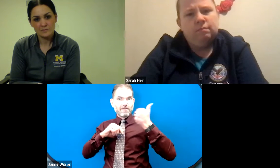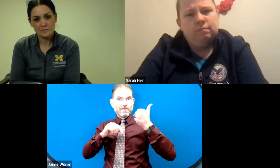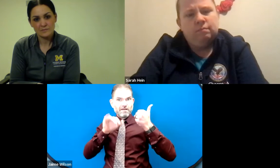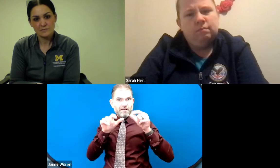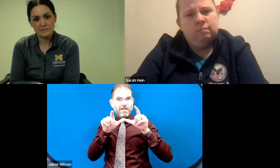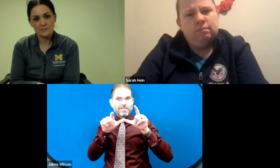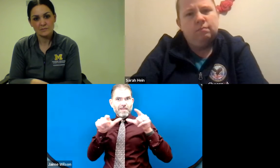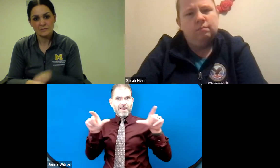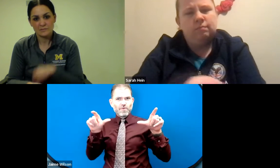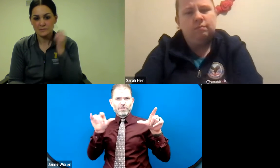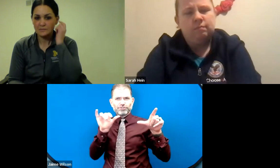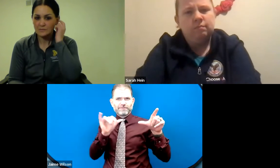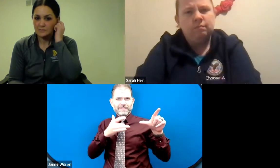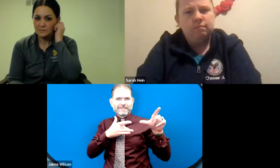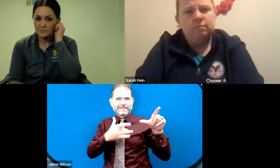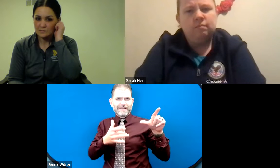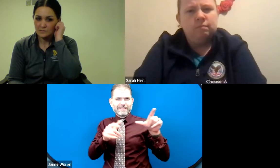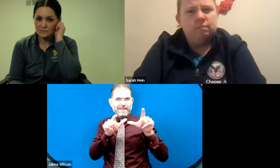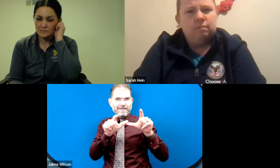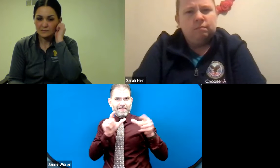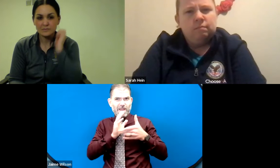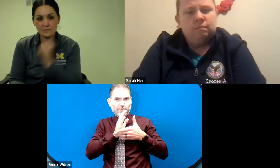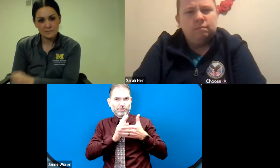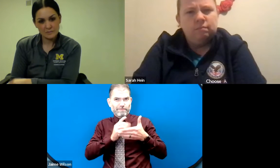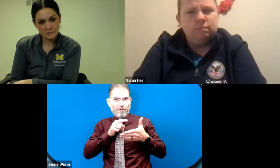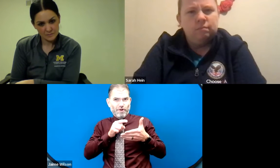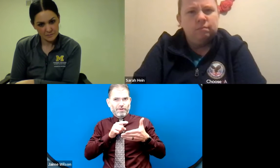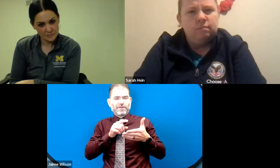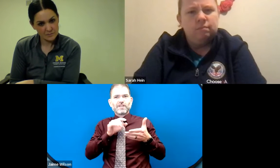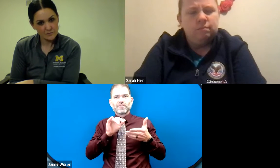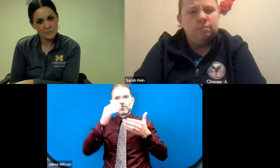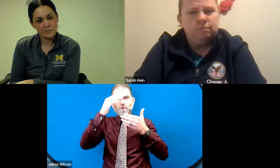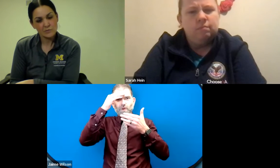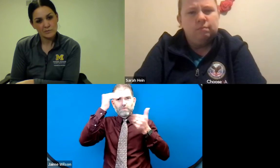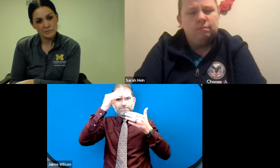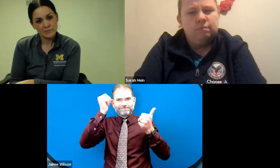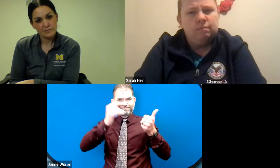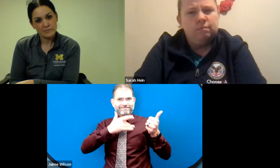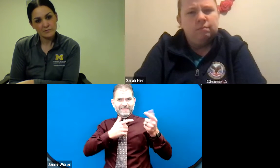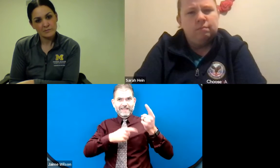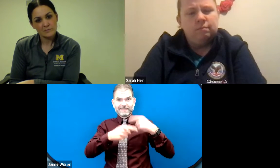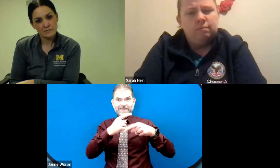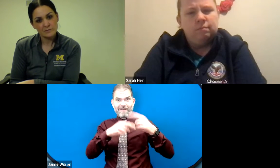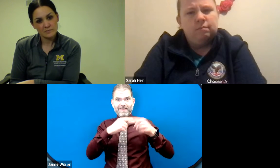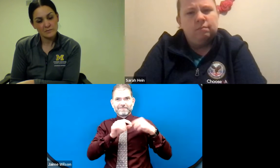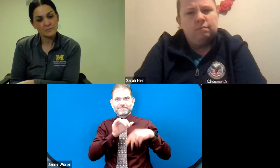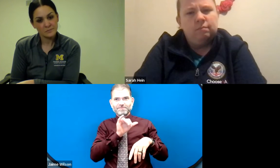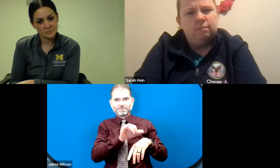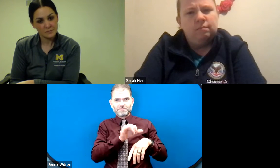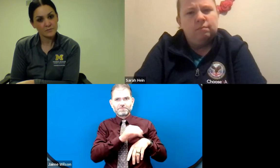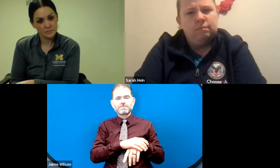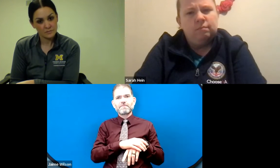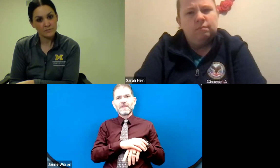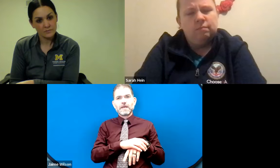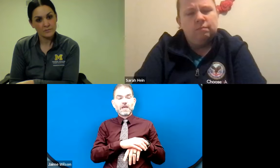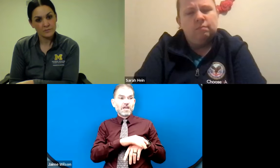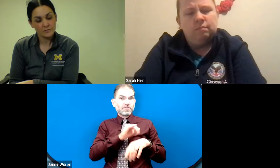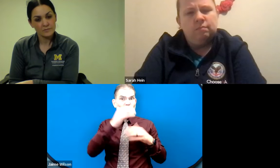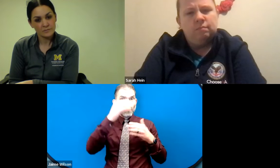ASL Interpreter: so the forgetfulness in their mind, but also forgetfulness in terms of communication. There's a linguistic piece to it. So that's why we sign this for dementia.